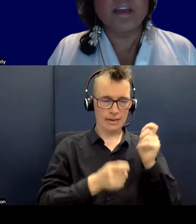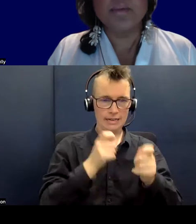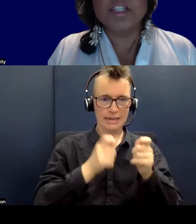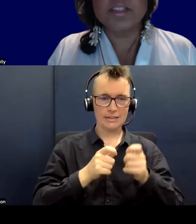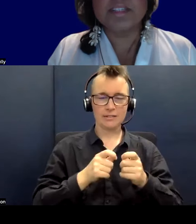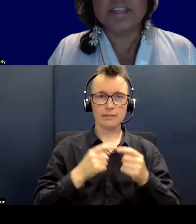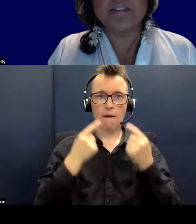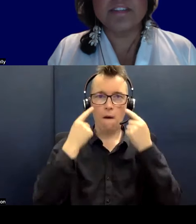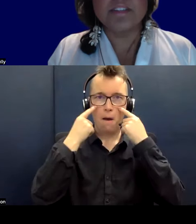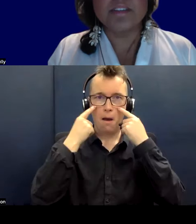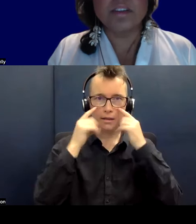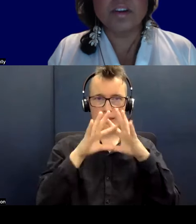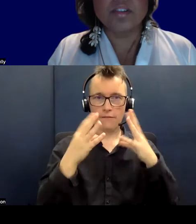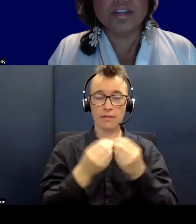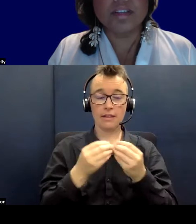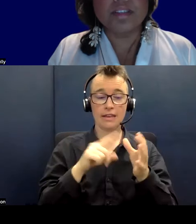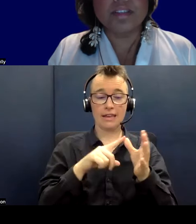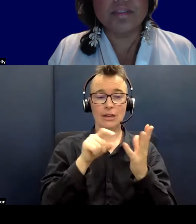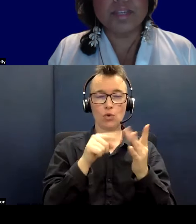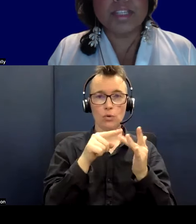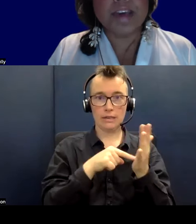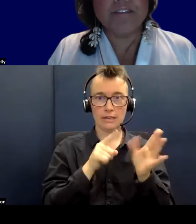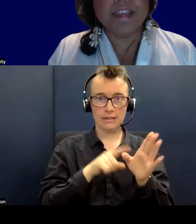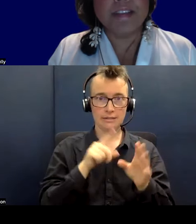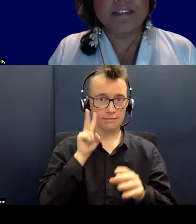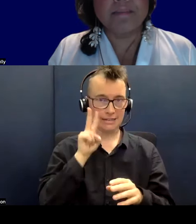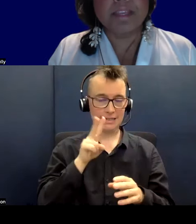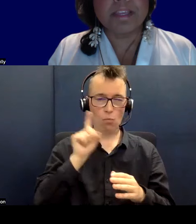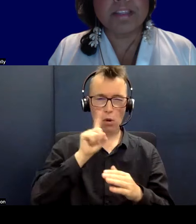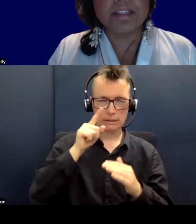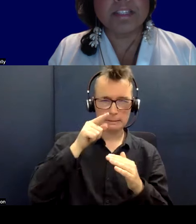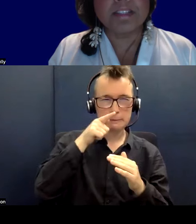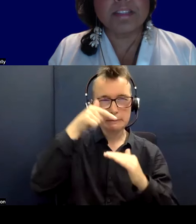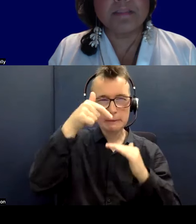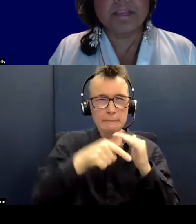which is detailed vision, contrast, which is how faded something is until it disappears,